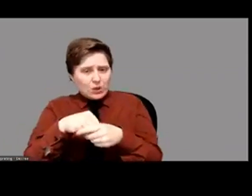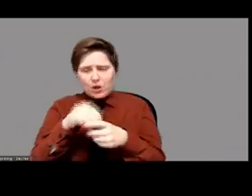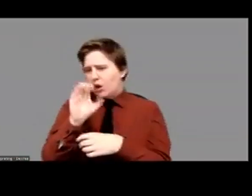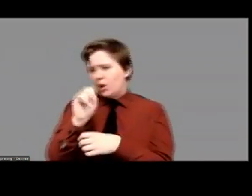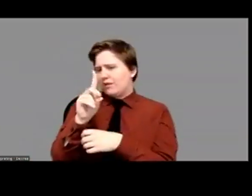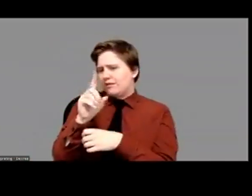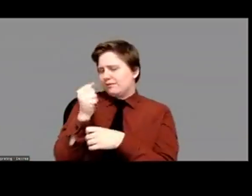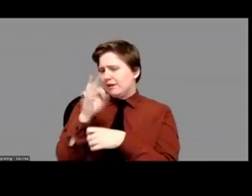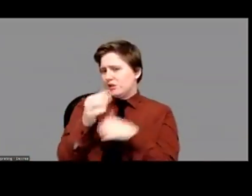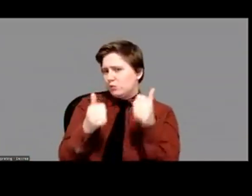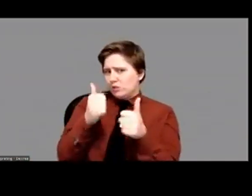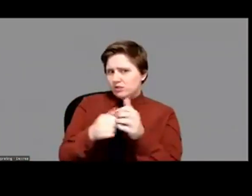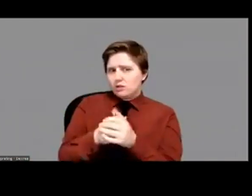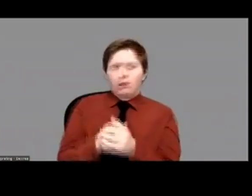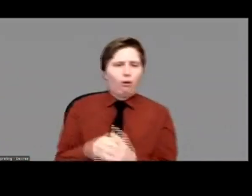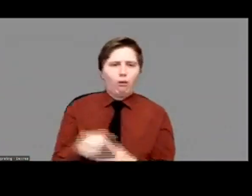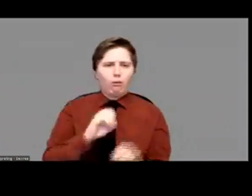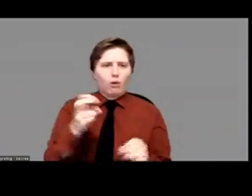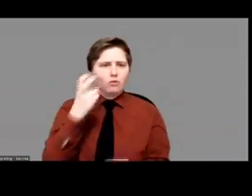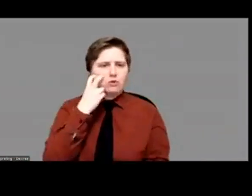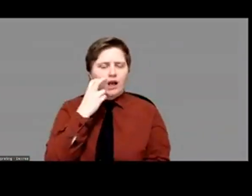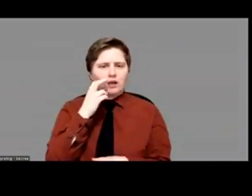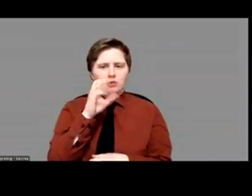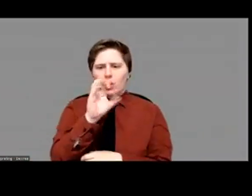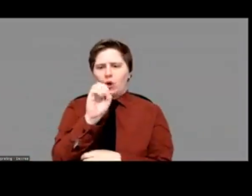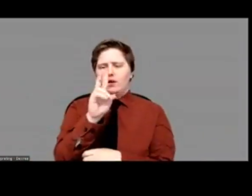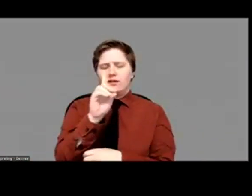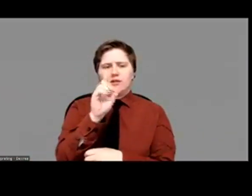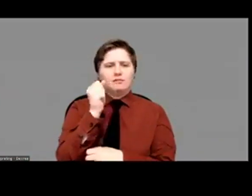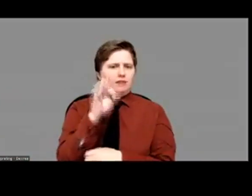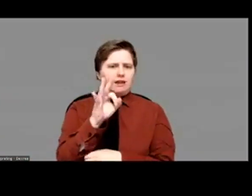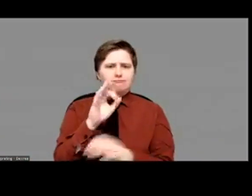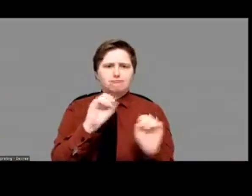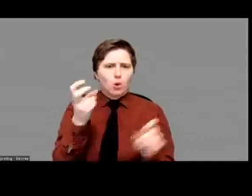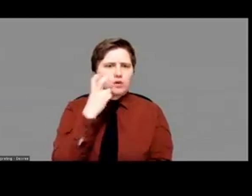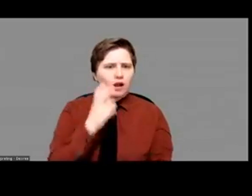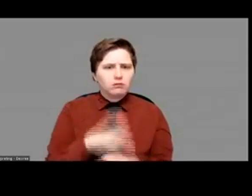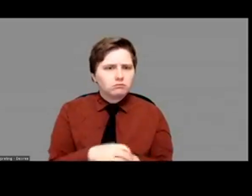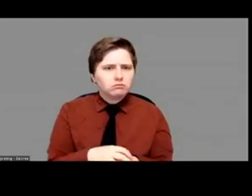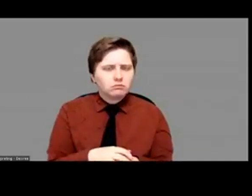or because of COVID-19? There's no questions COVID-19, but that's not, and it's not my opinion